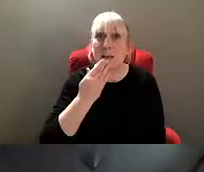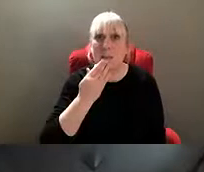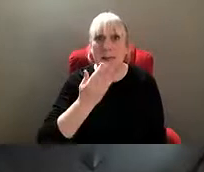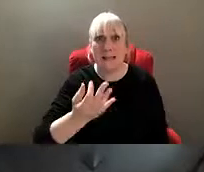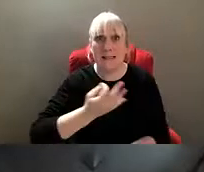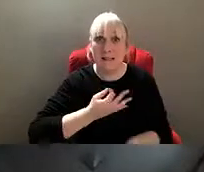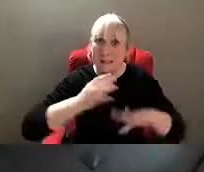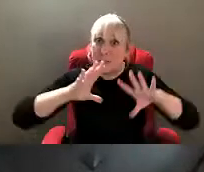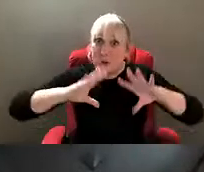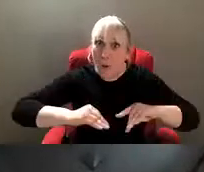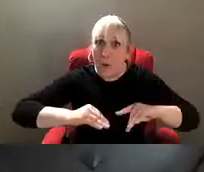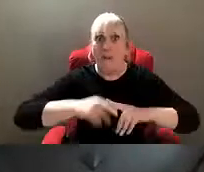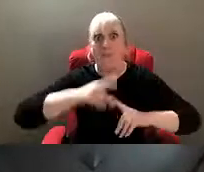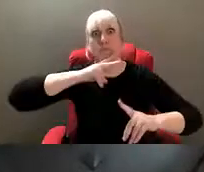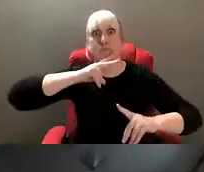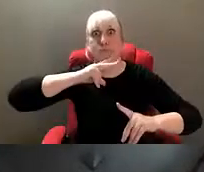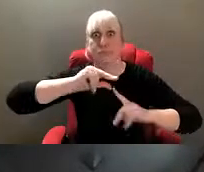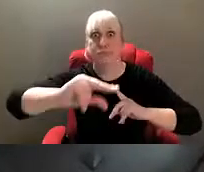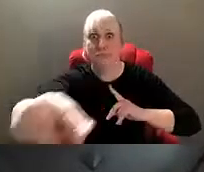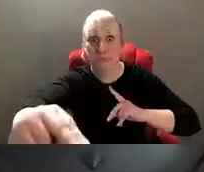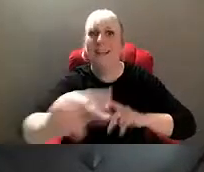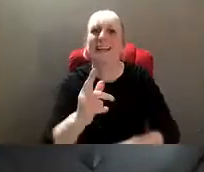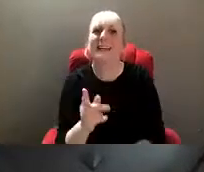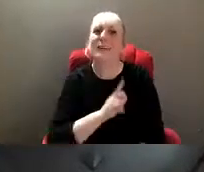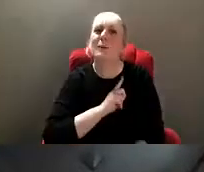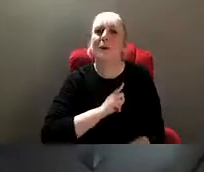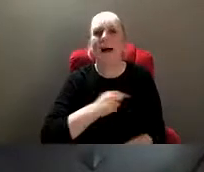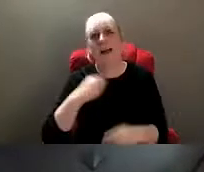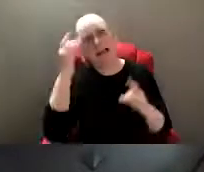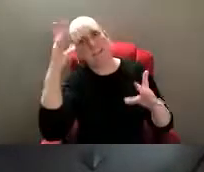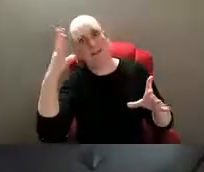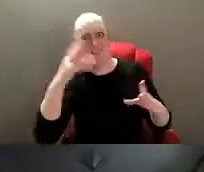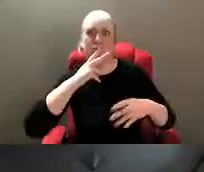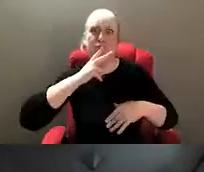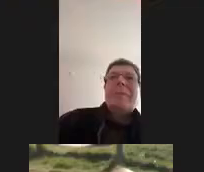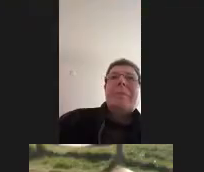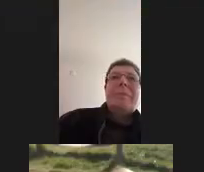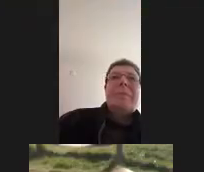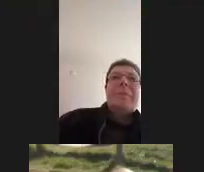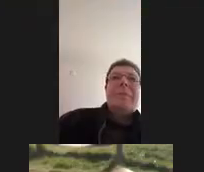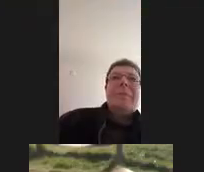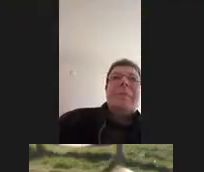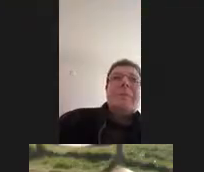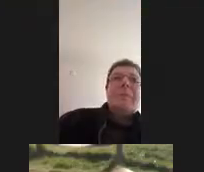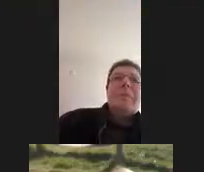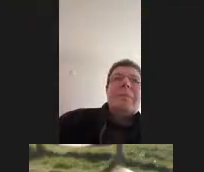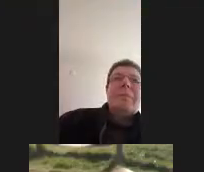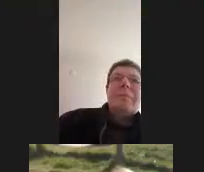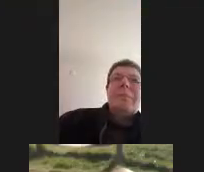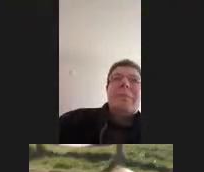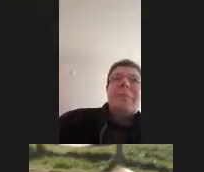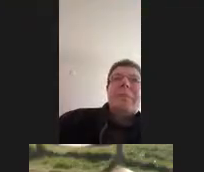fast because i have a tendency to do that thank you and thank you to eleanor all of you for inviting